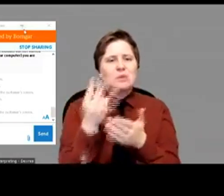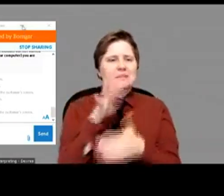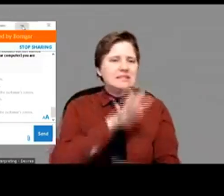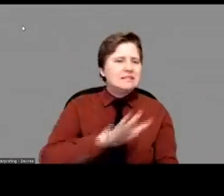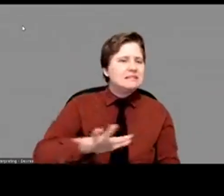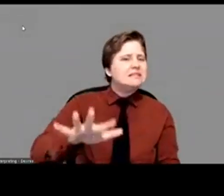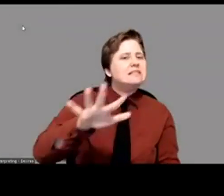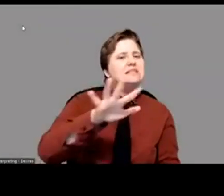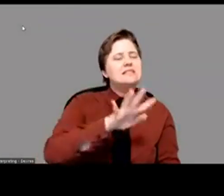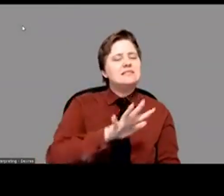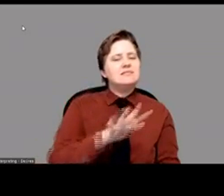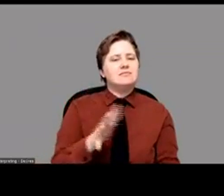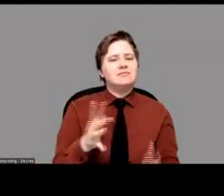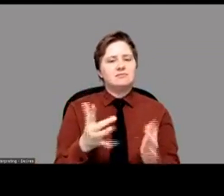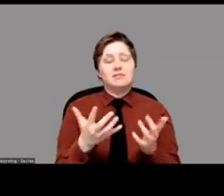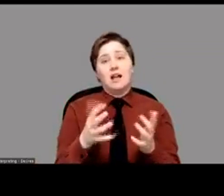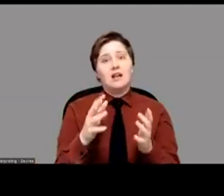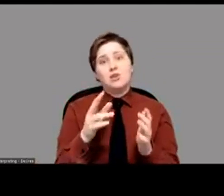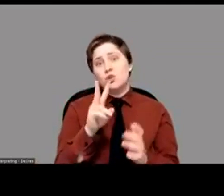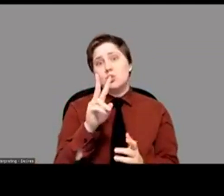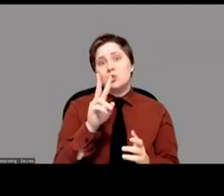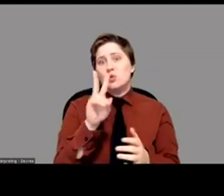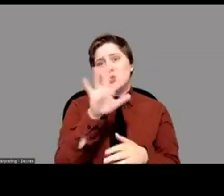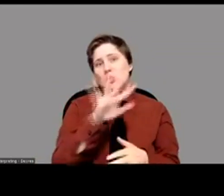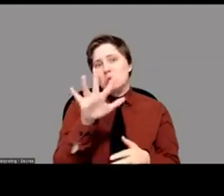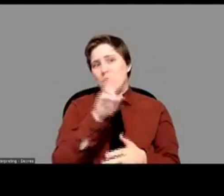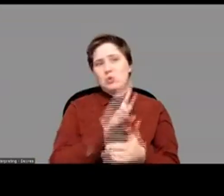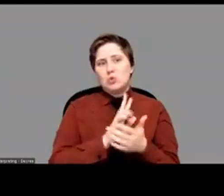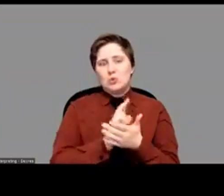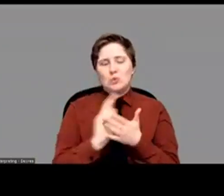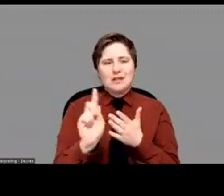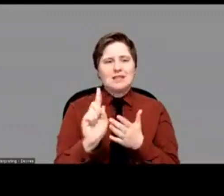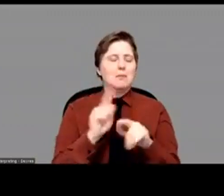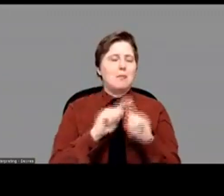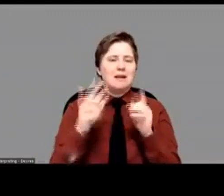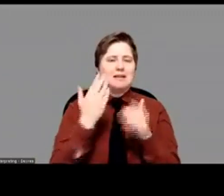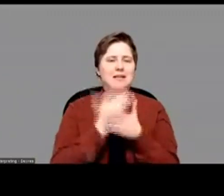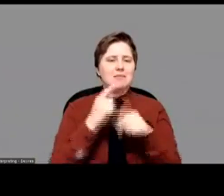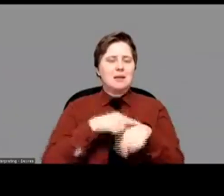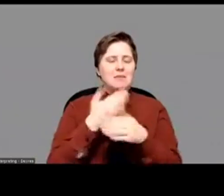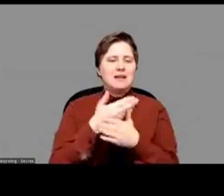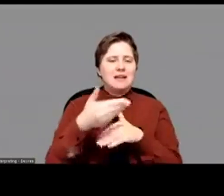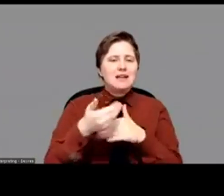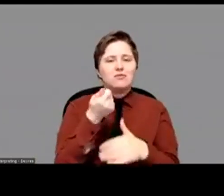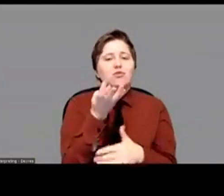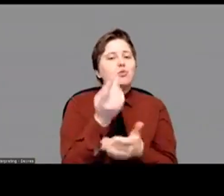and there's a technical phrase for you. 2 ish weeks, but for sometime sometime in the next couple